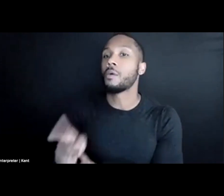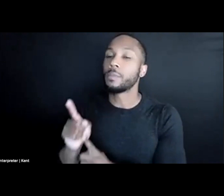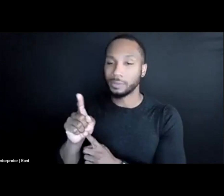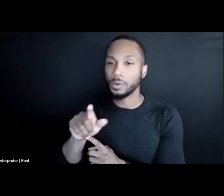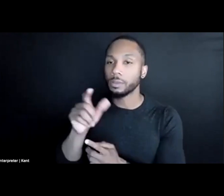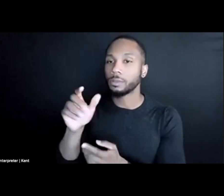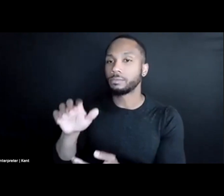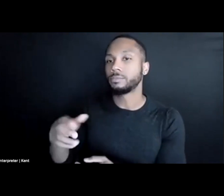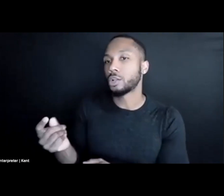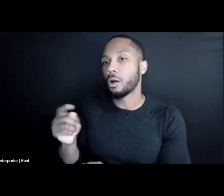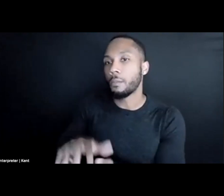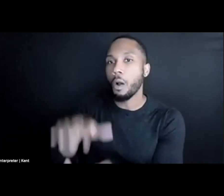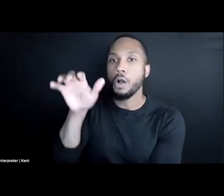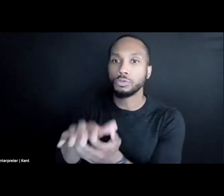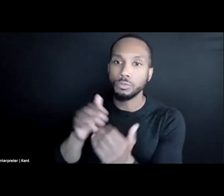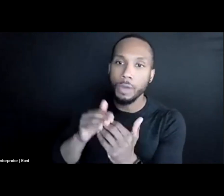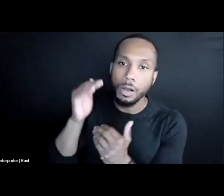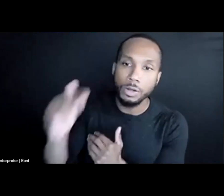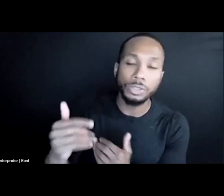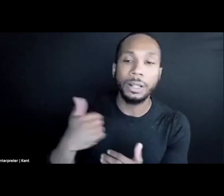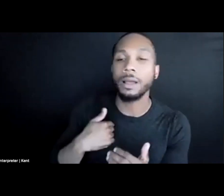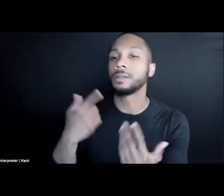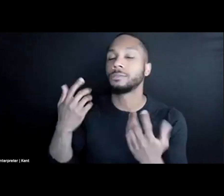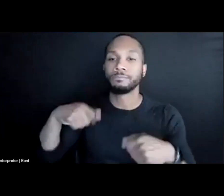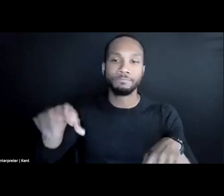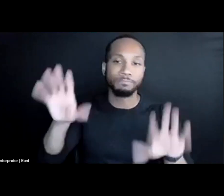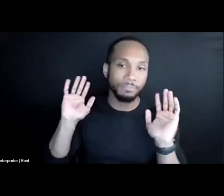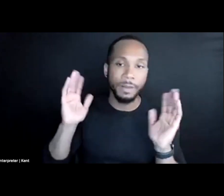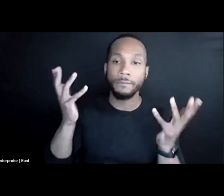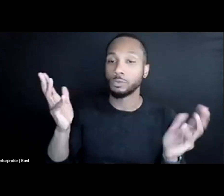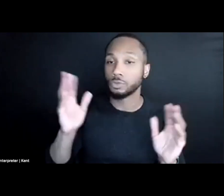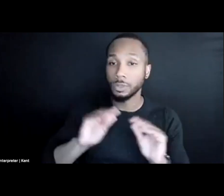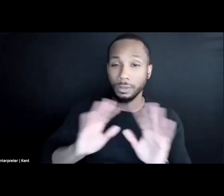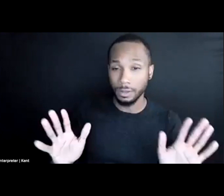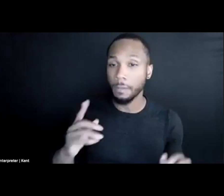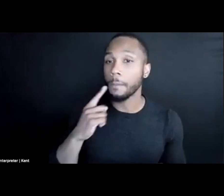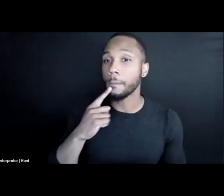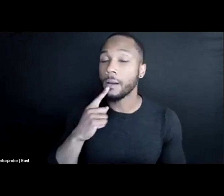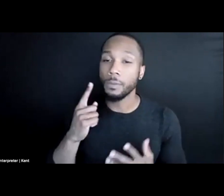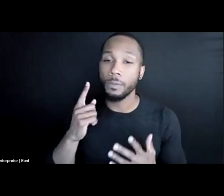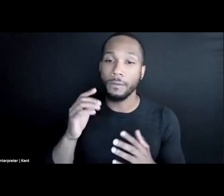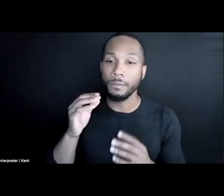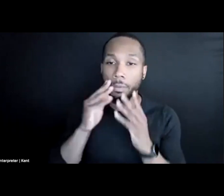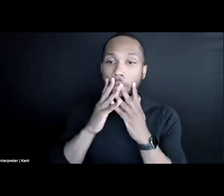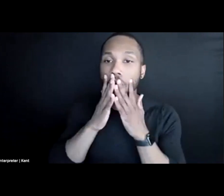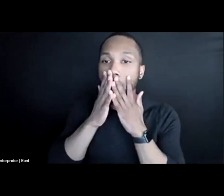And I surrendered my ears to the premonition It was clear My mouth would foam You’d graze me with holy water